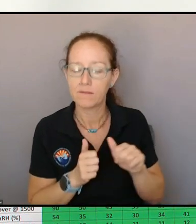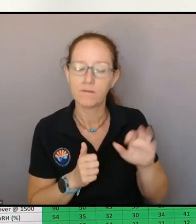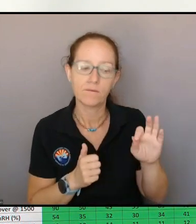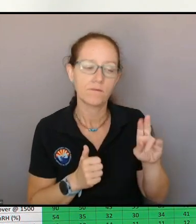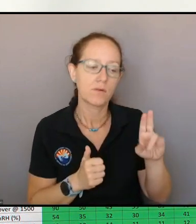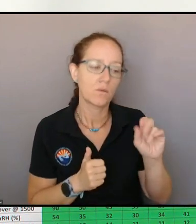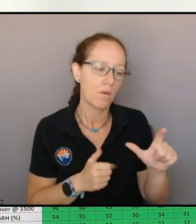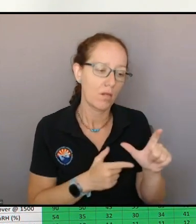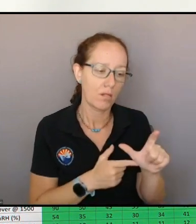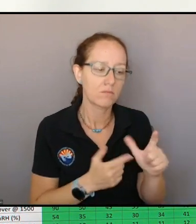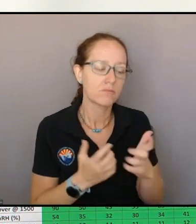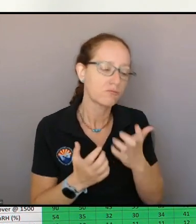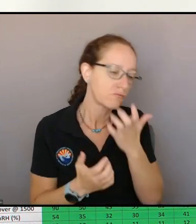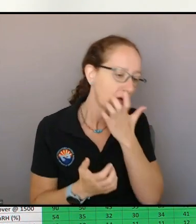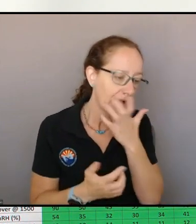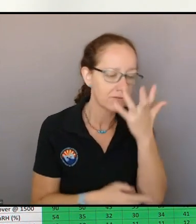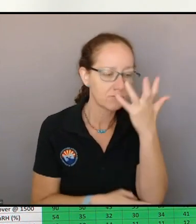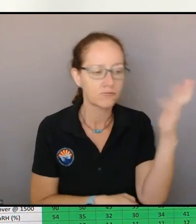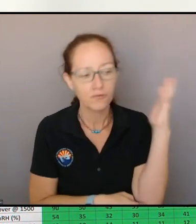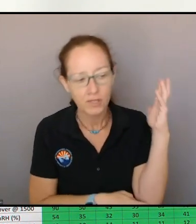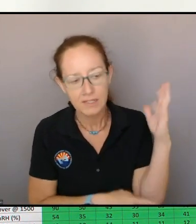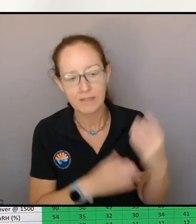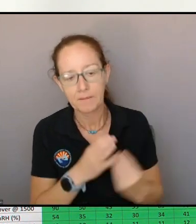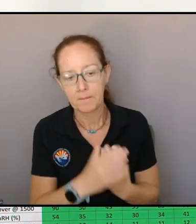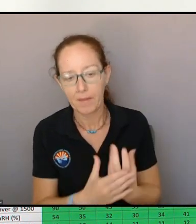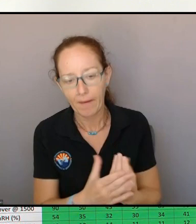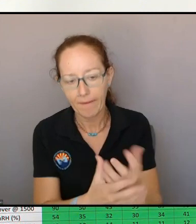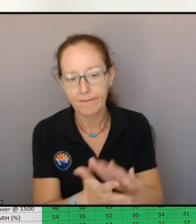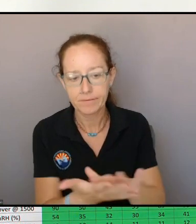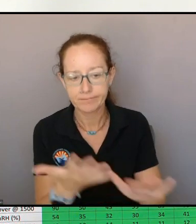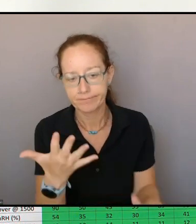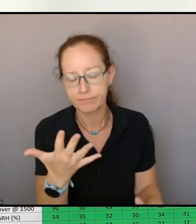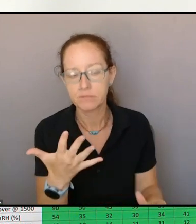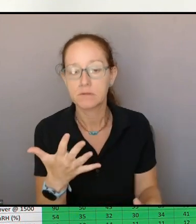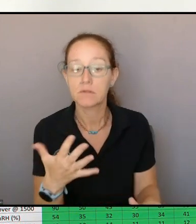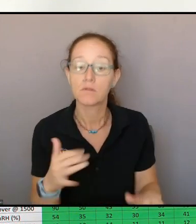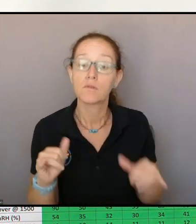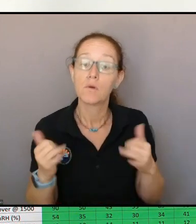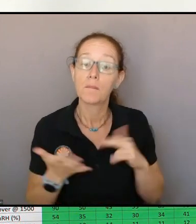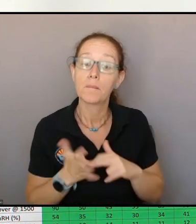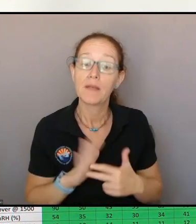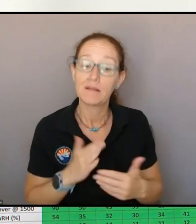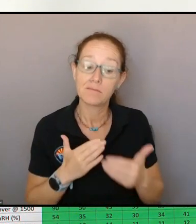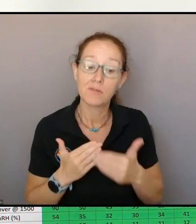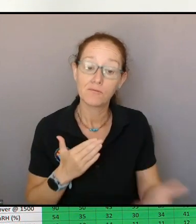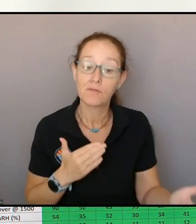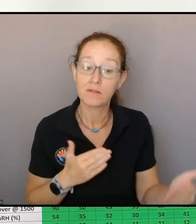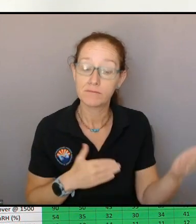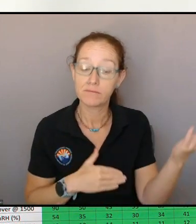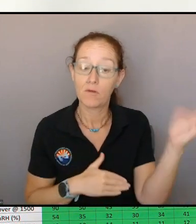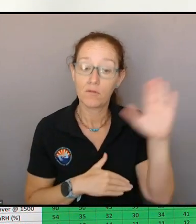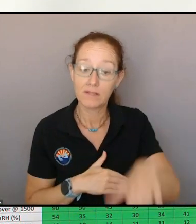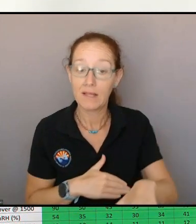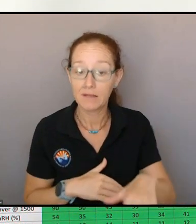being said, we are still looking at potential for light to moderate showers through the rest of today. And not only